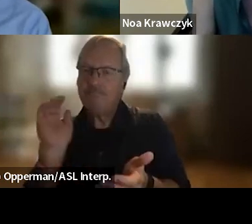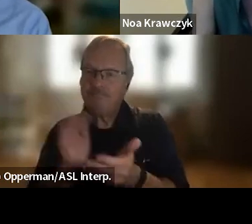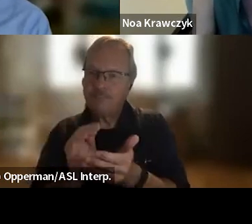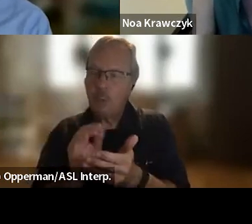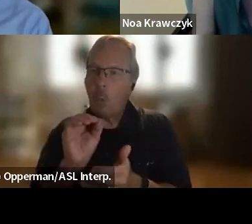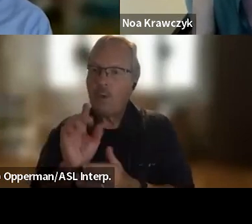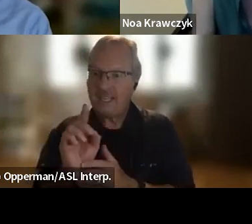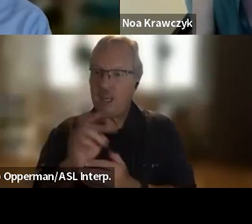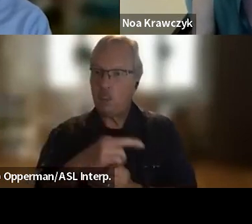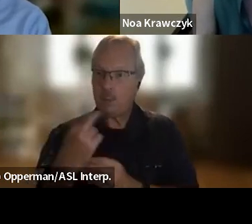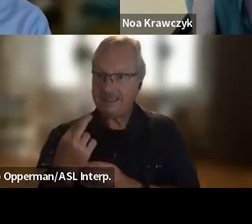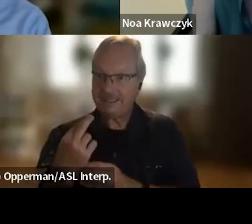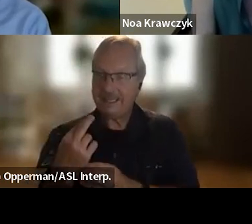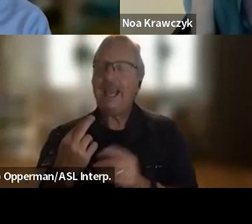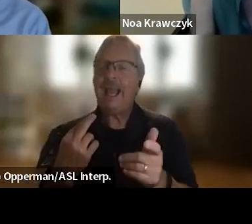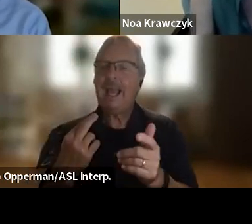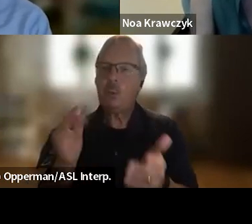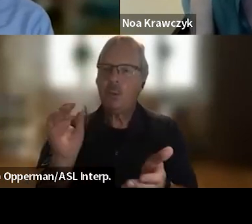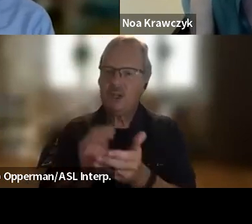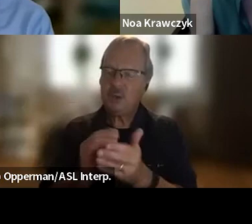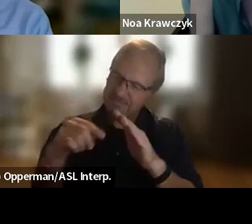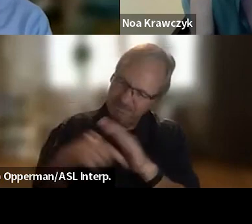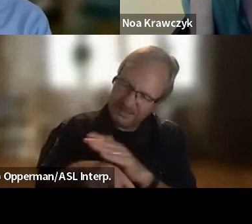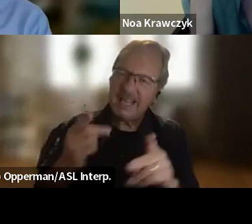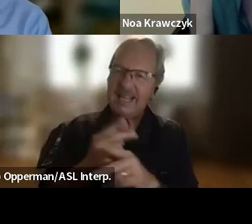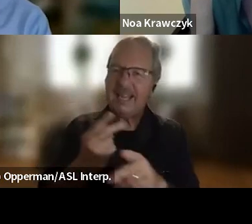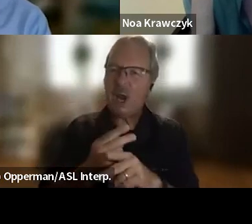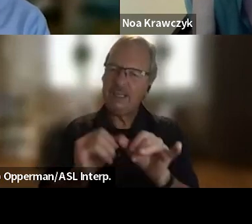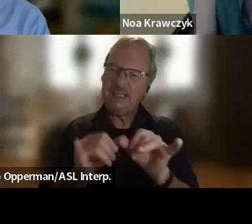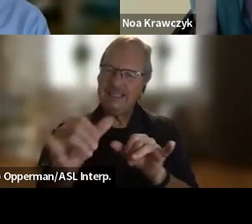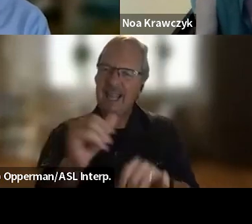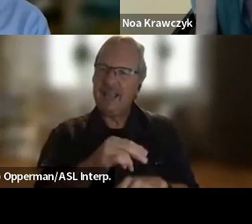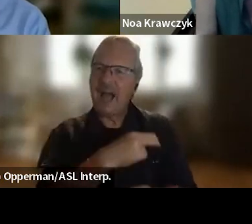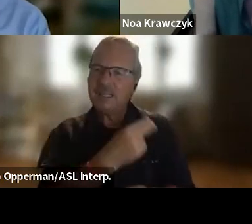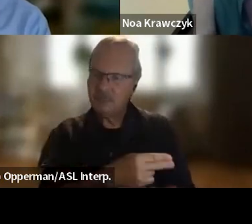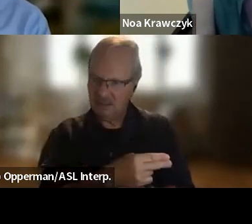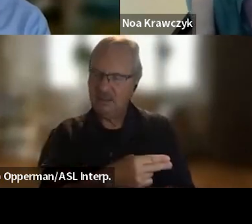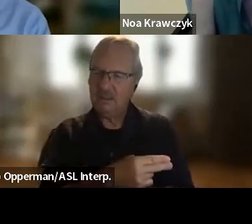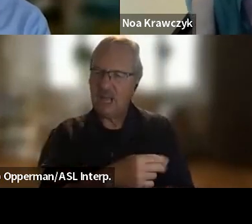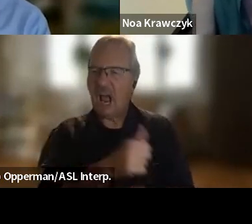as well as reduced acute care hospitalizations and other negative outcomes upon release.